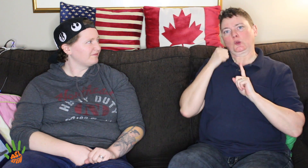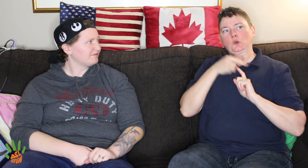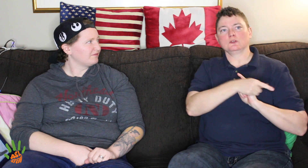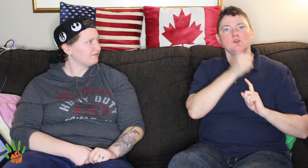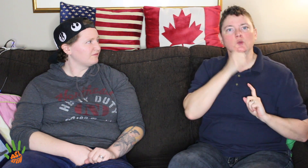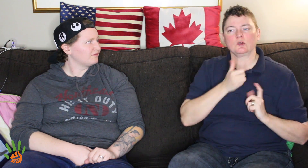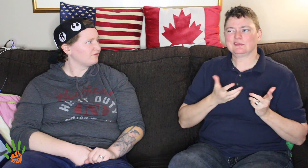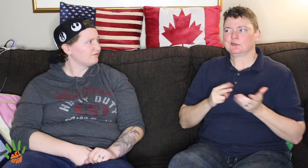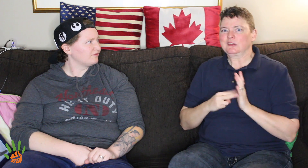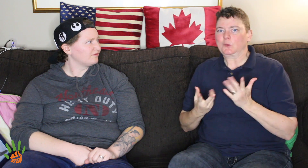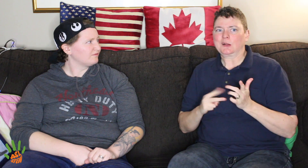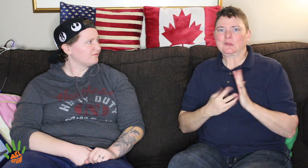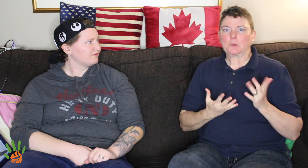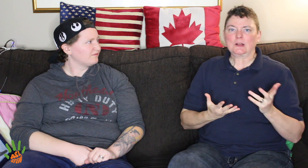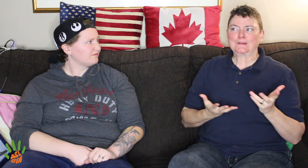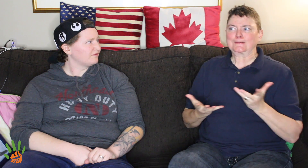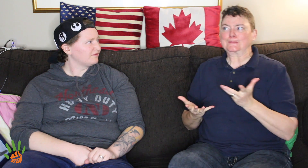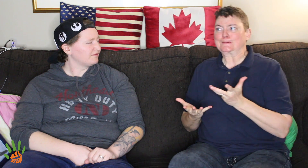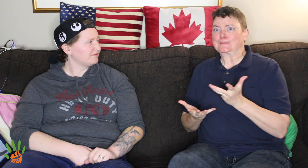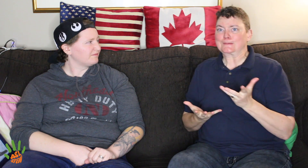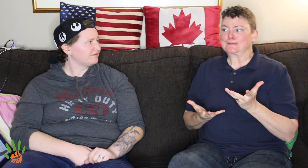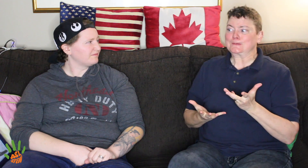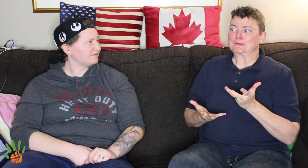so I didn't really understand what that meant at the time.